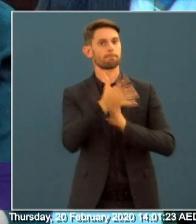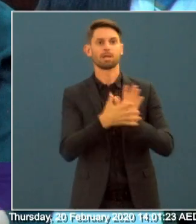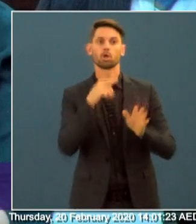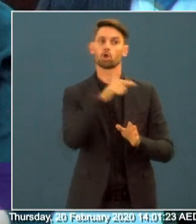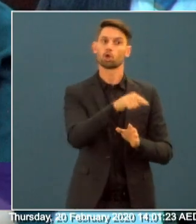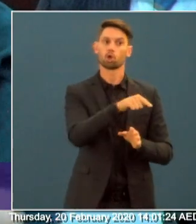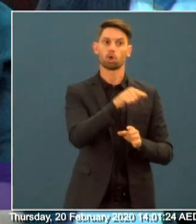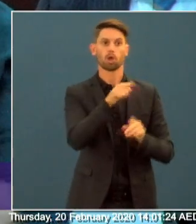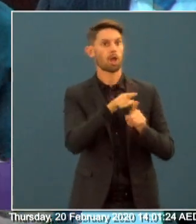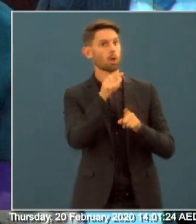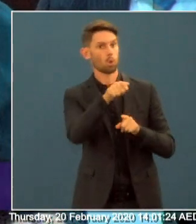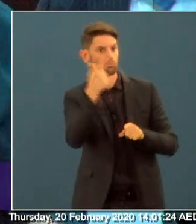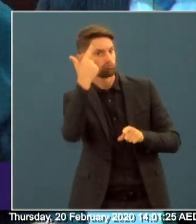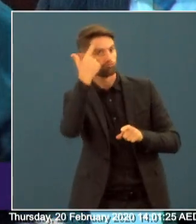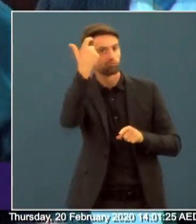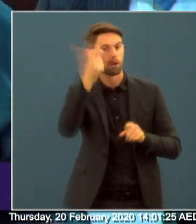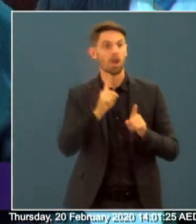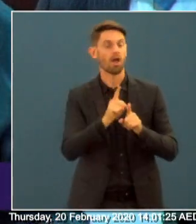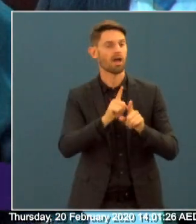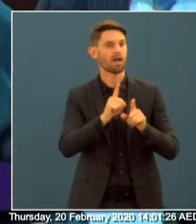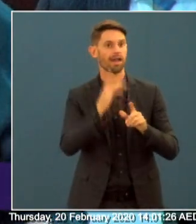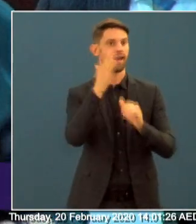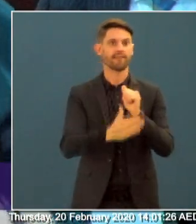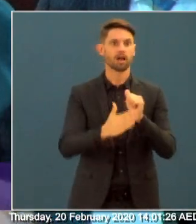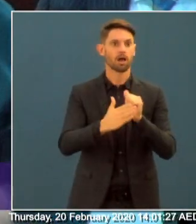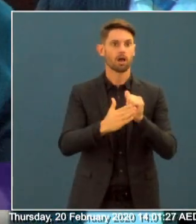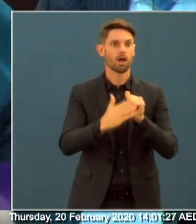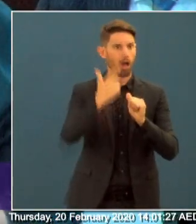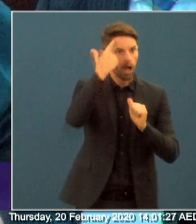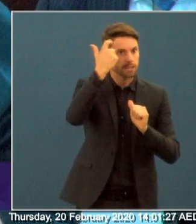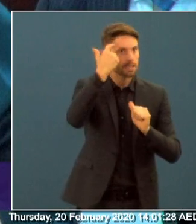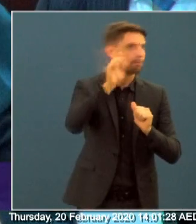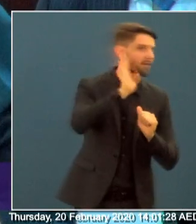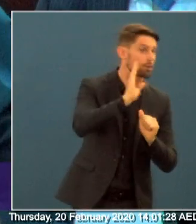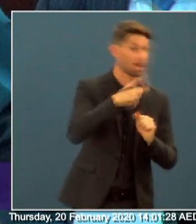as if there's nothing that's gone before. That's right. And so it's to understand